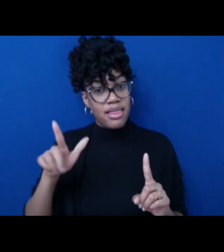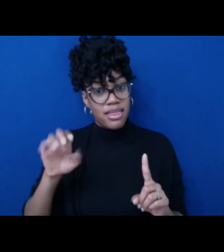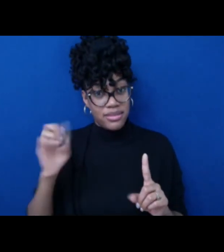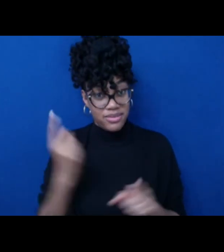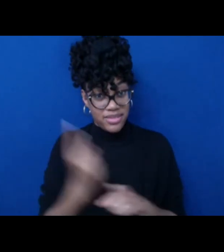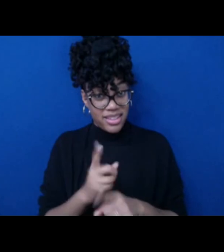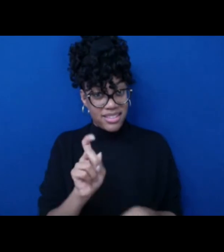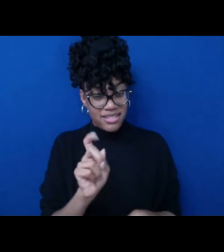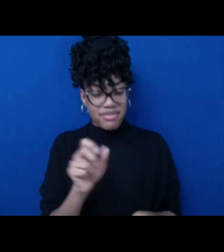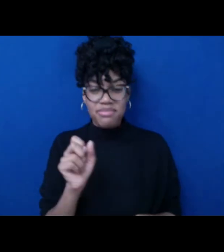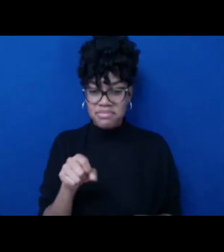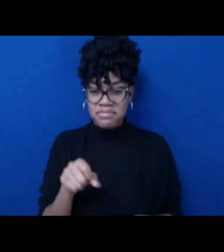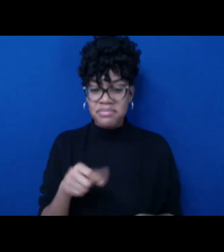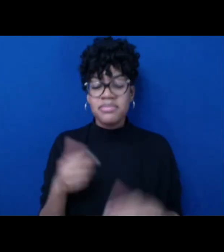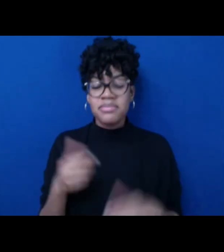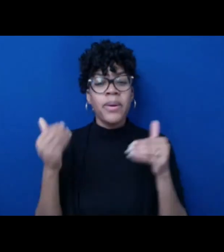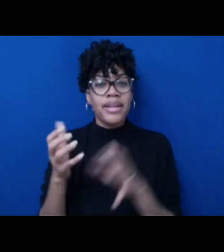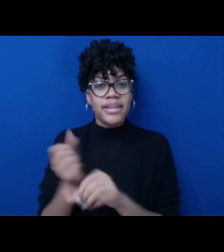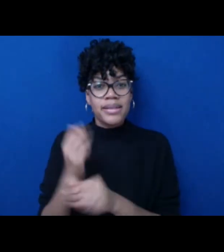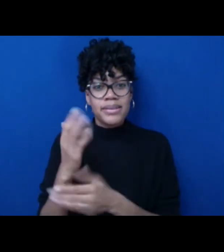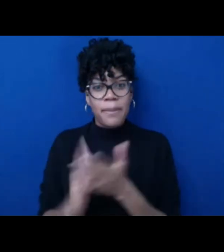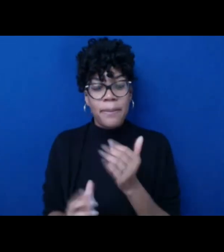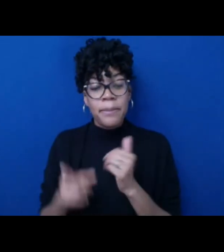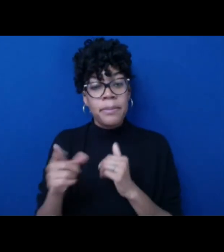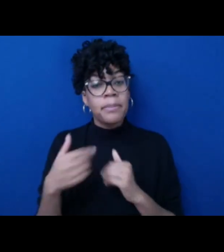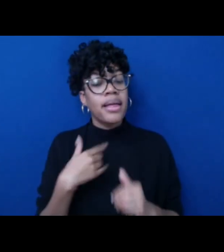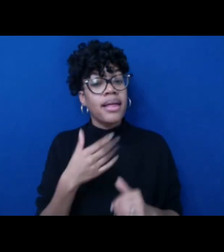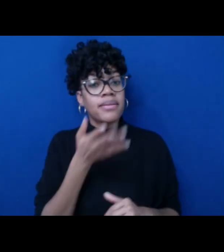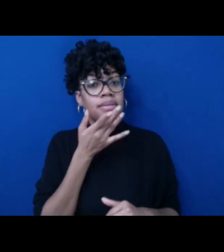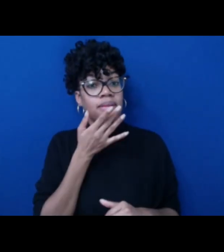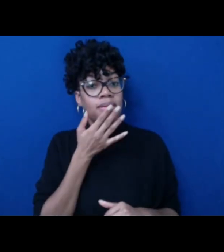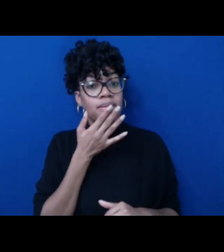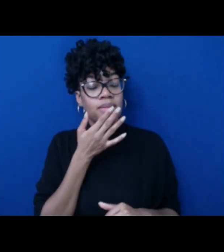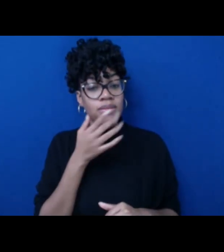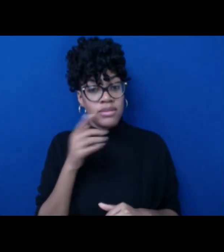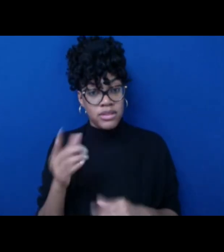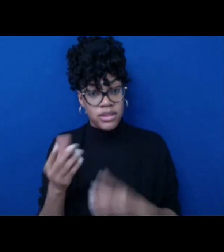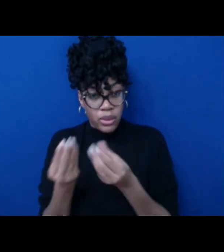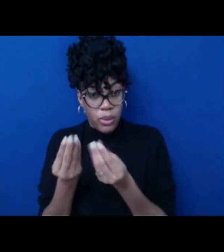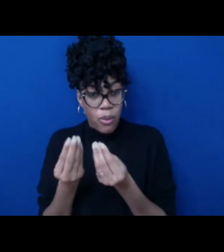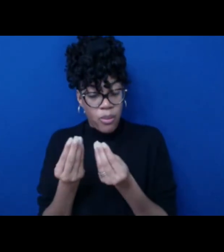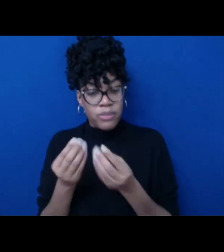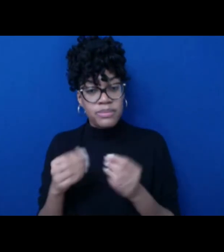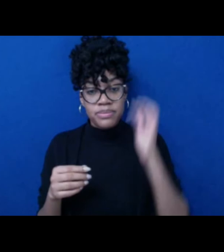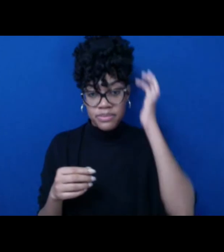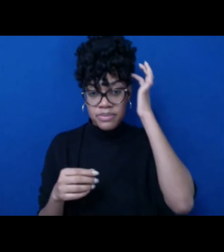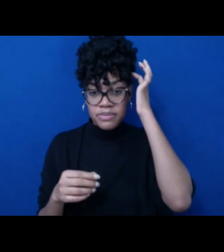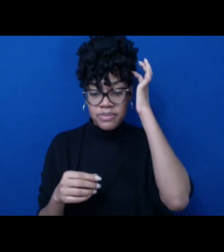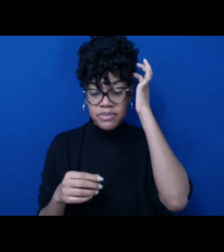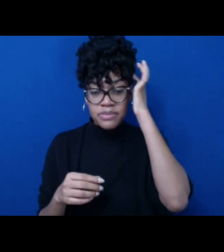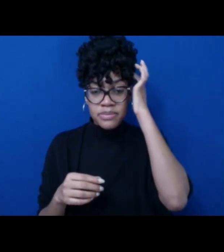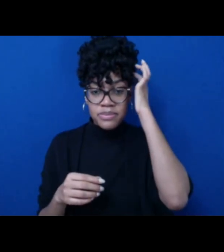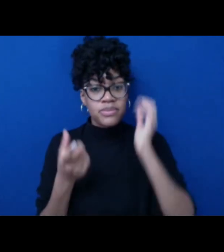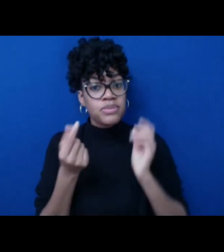If you have Play-Doh of a different color, I want you to go ahead and take off tiny bits,